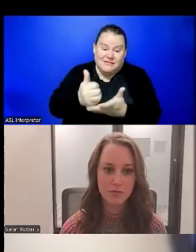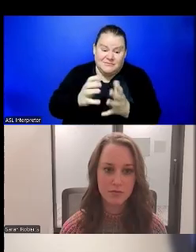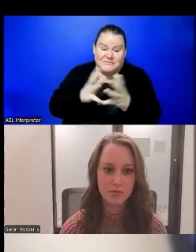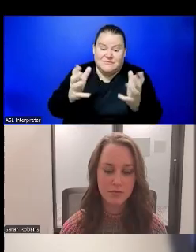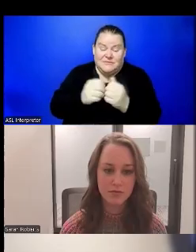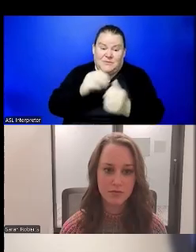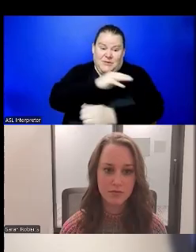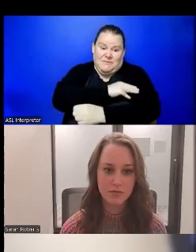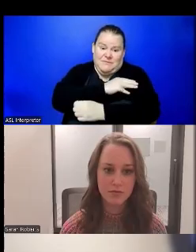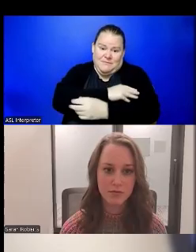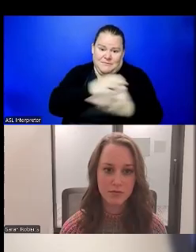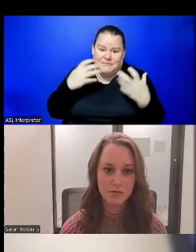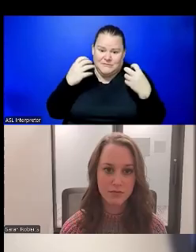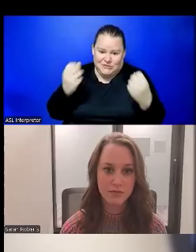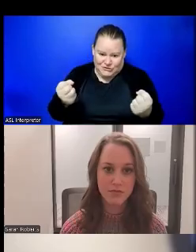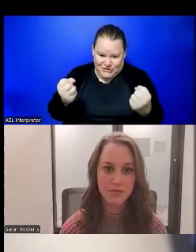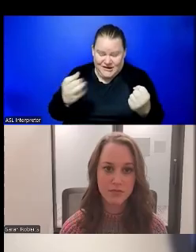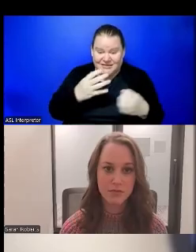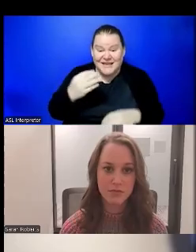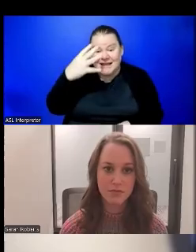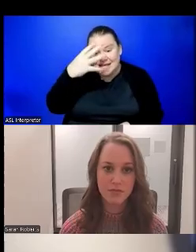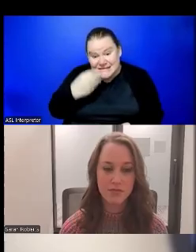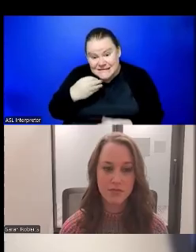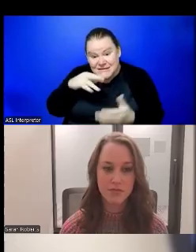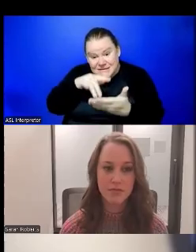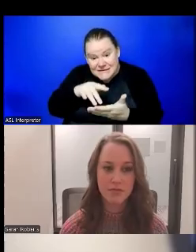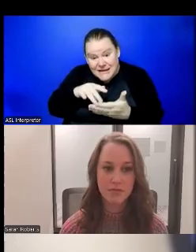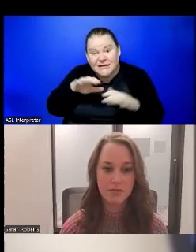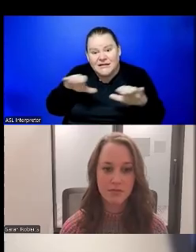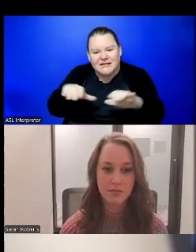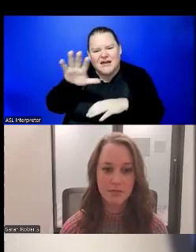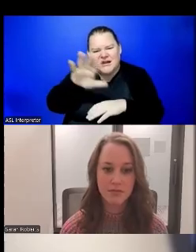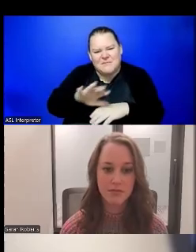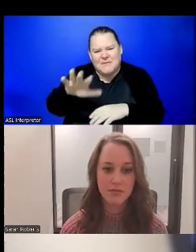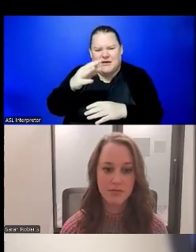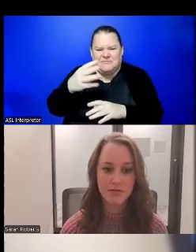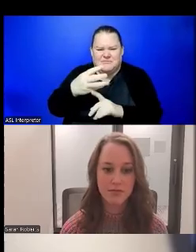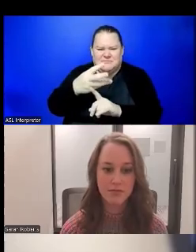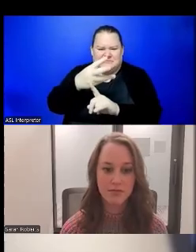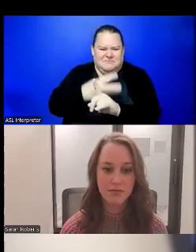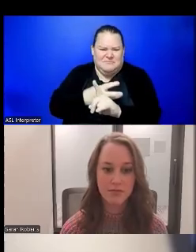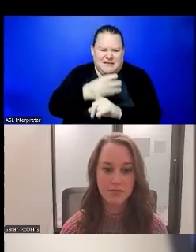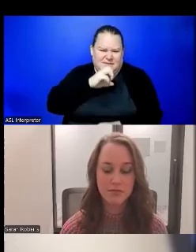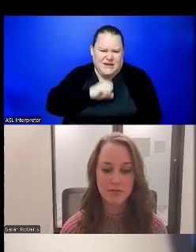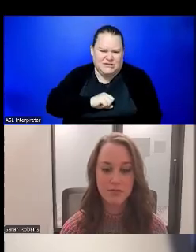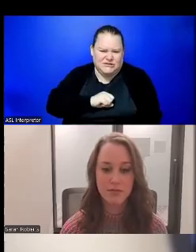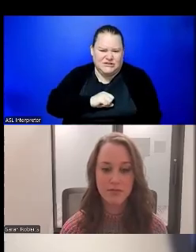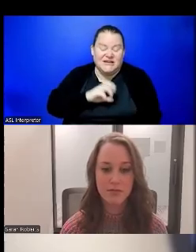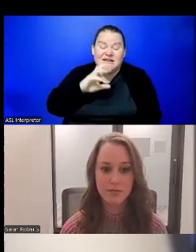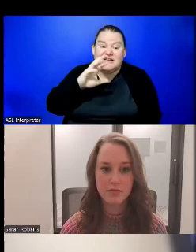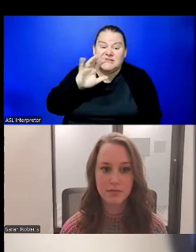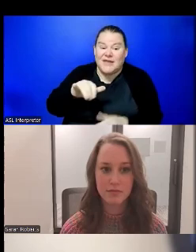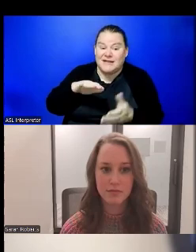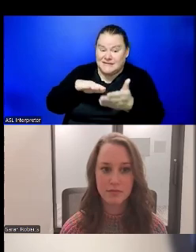strength and a sleep study done about six months of age. And so those are kind of the discharge criteria. So once a once a baby